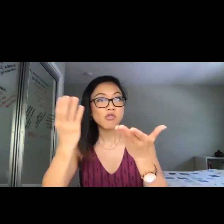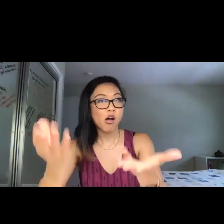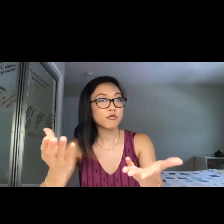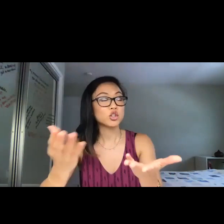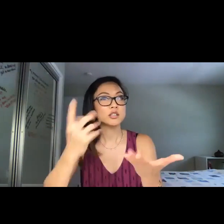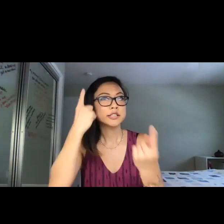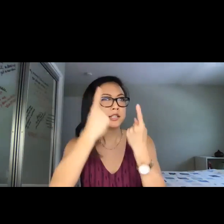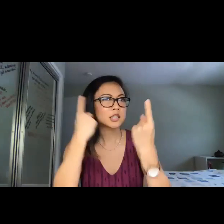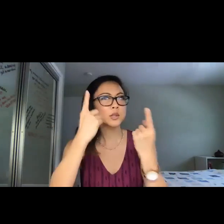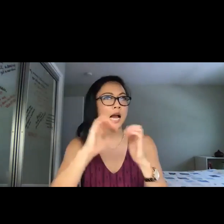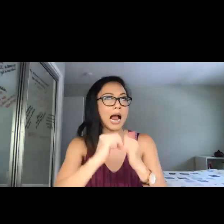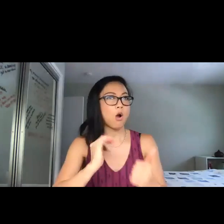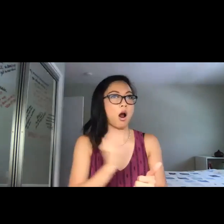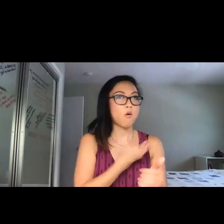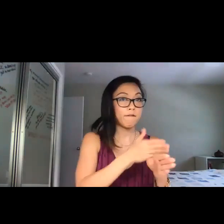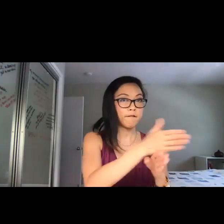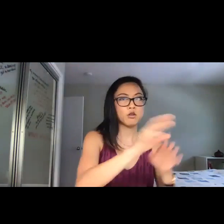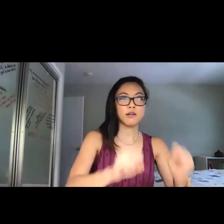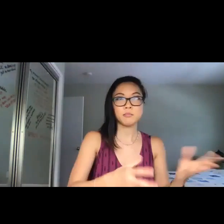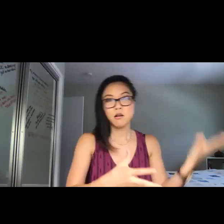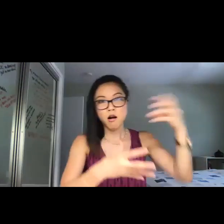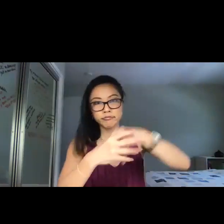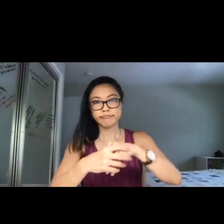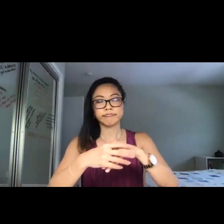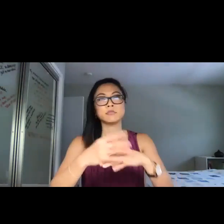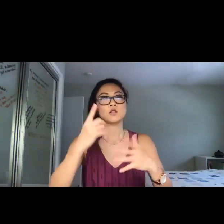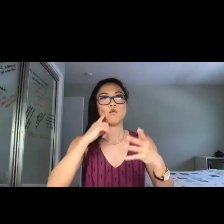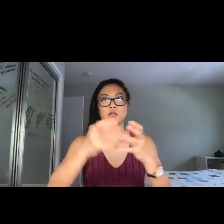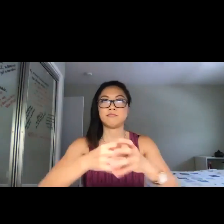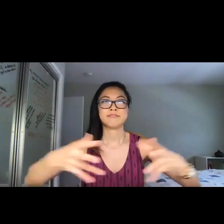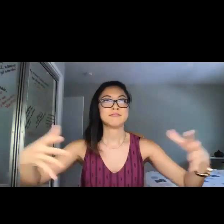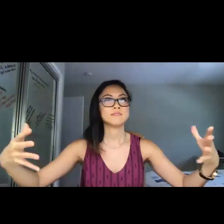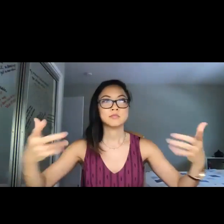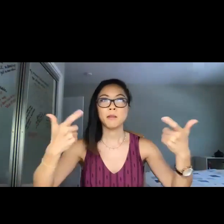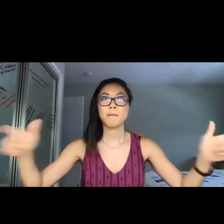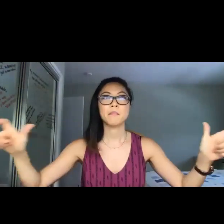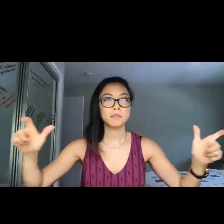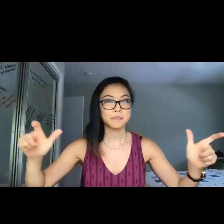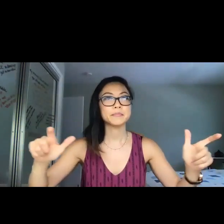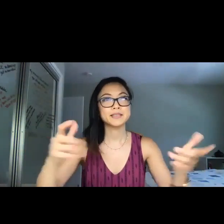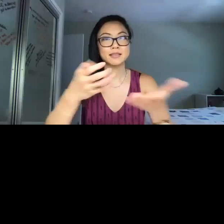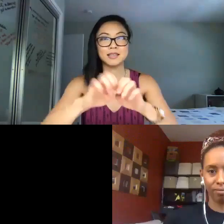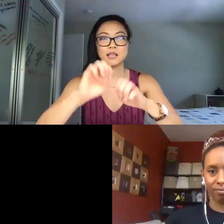Without further ado, I'm going to go ahead and pass it over to our moderator for today, our conversation will be